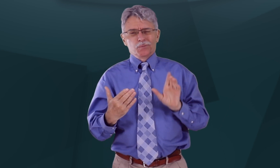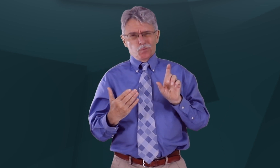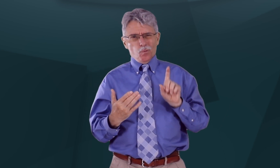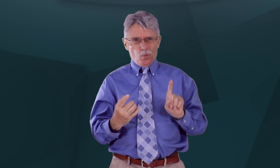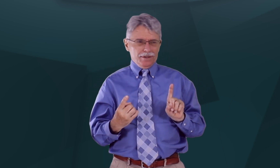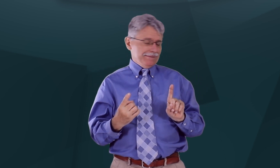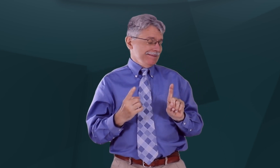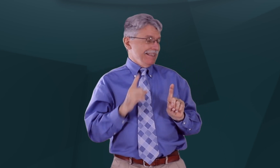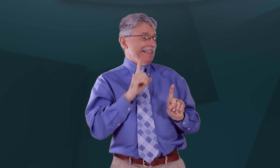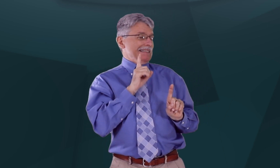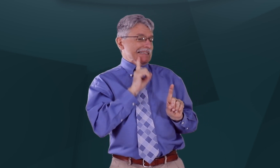They're doing well.